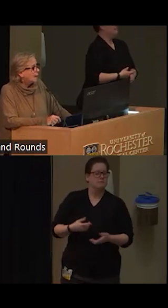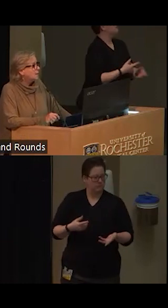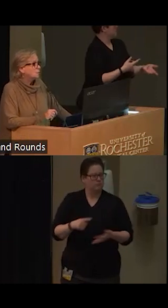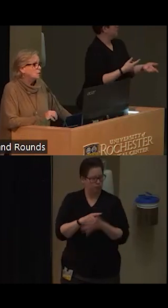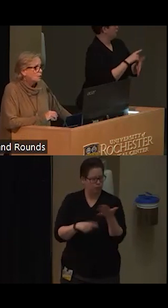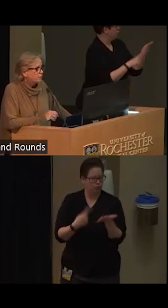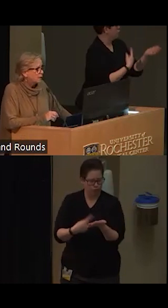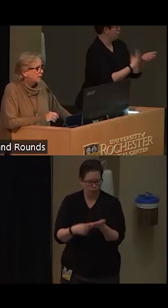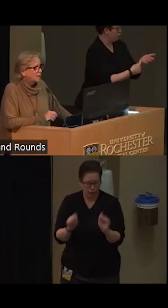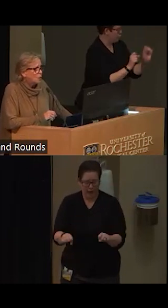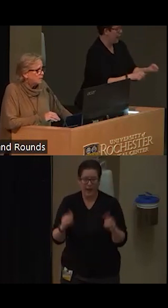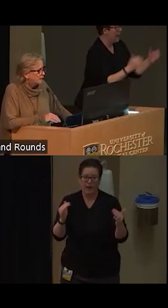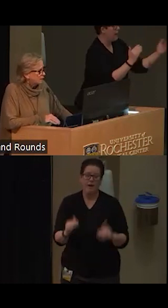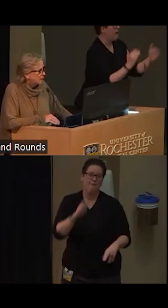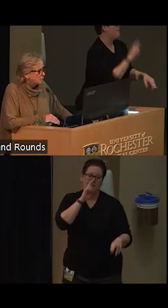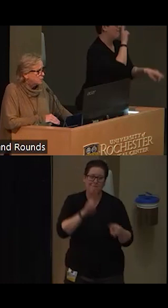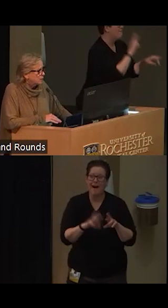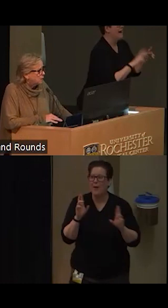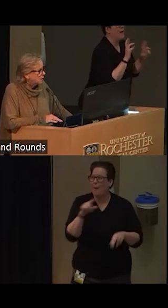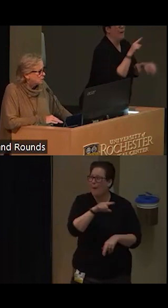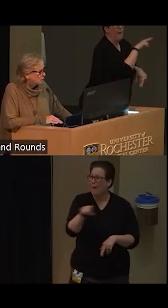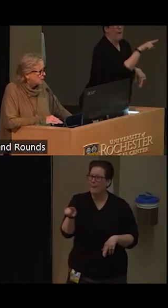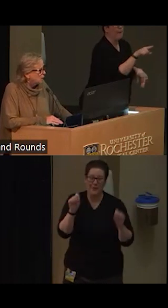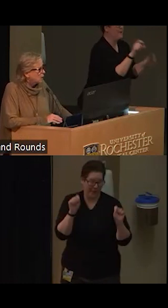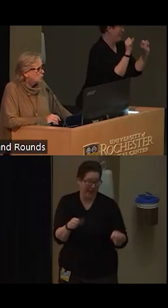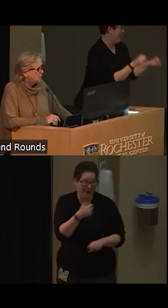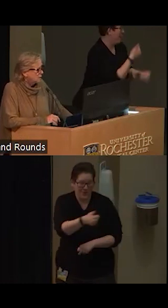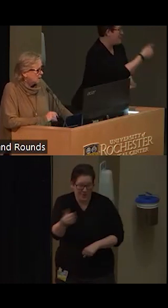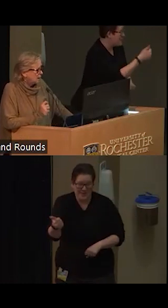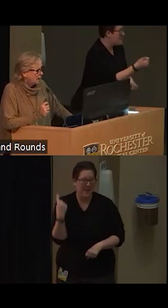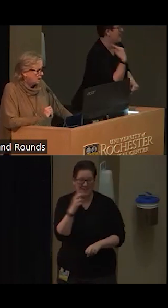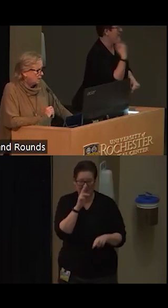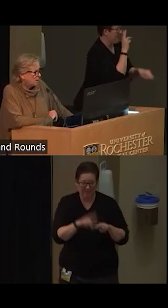and this was so fun and I hope if you have an opportunity you can do it which uh Heather